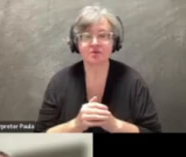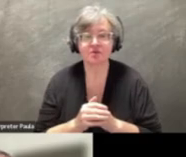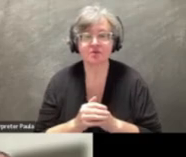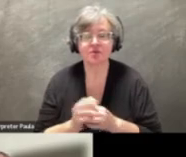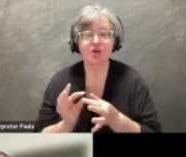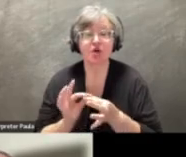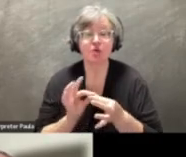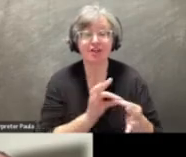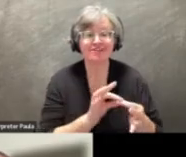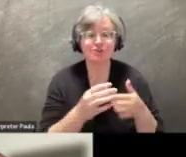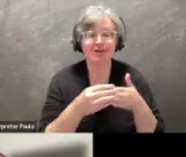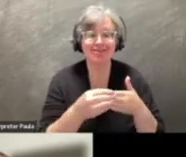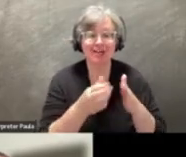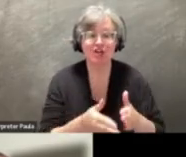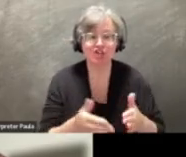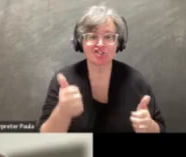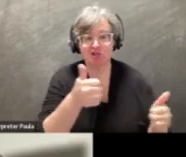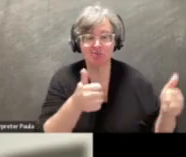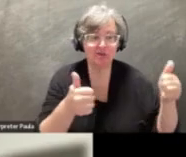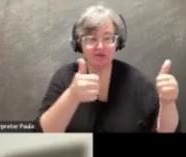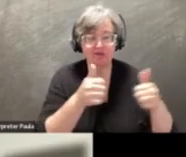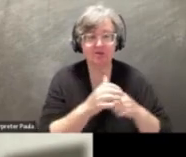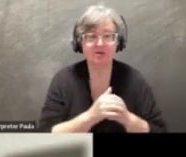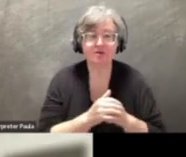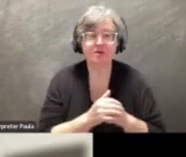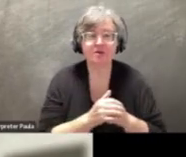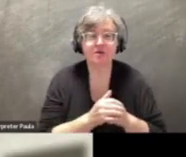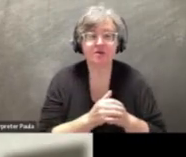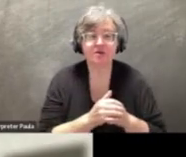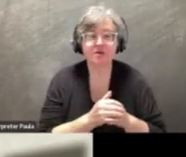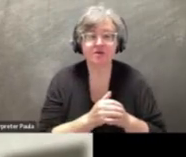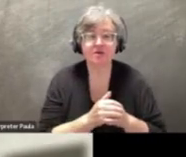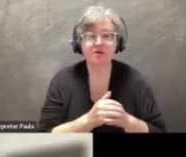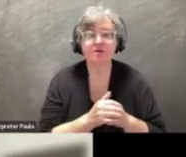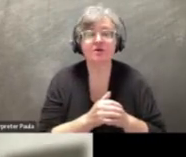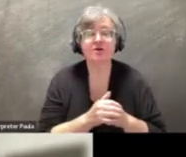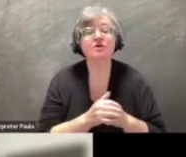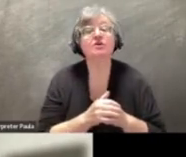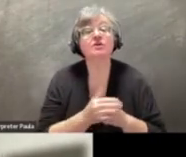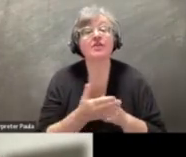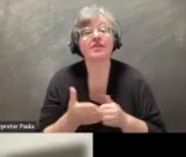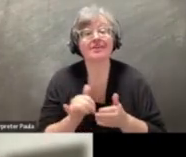is that a big piece that needs to change as leaders is the,